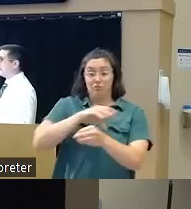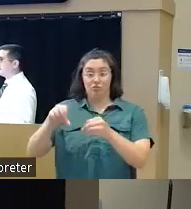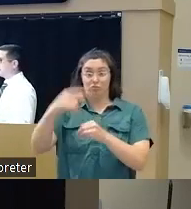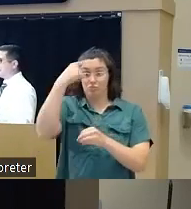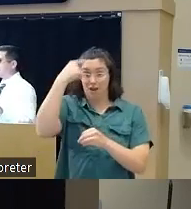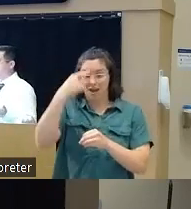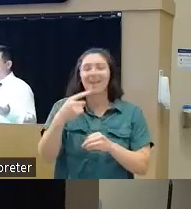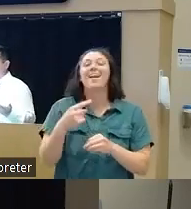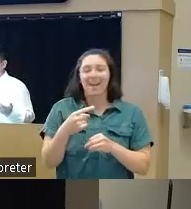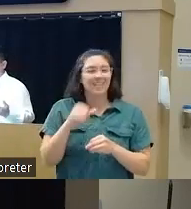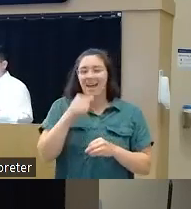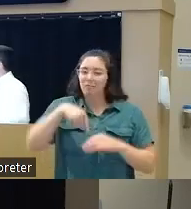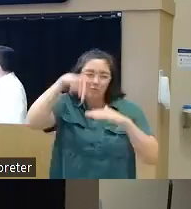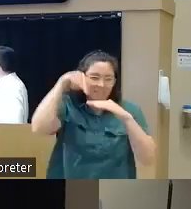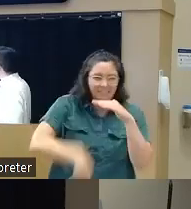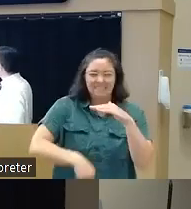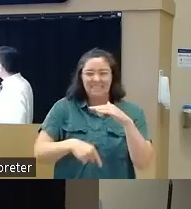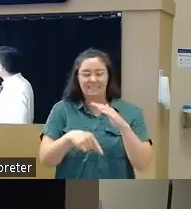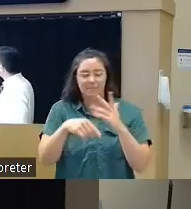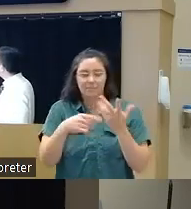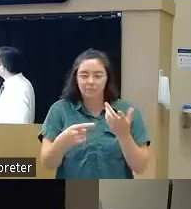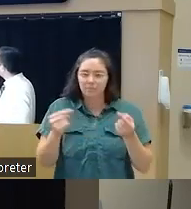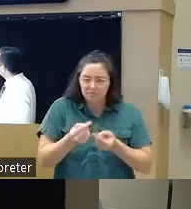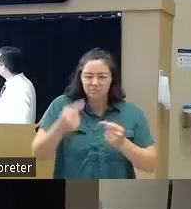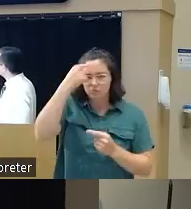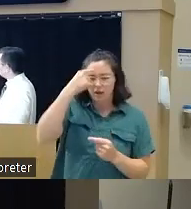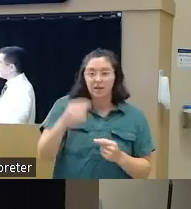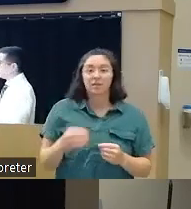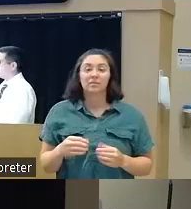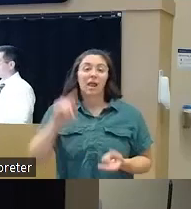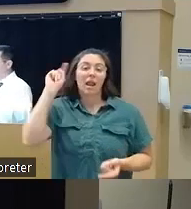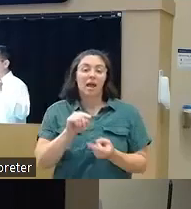you don't have to be as invasive right and then we have these non-invasive brain stimulation tools